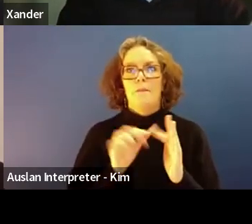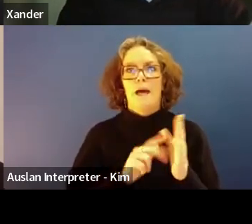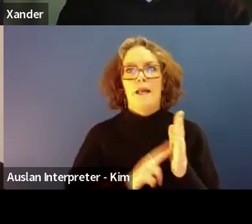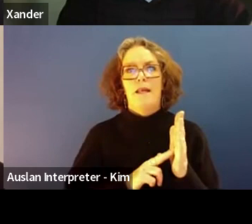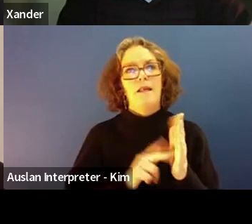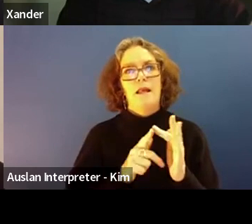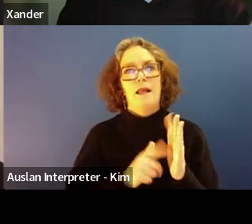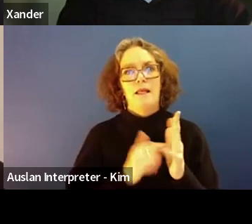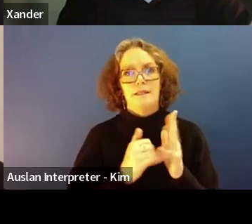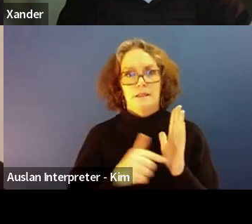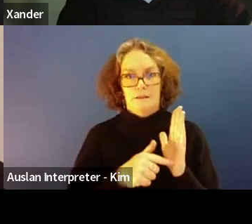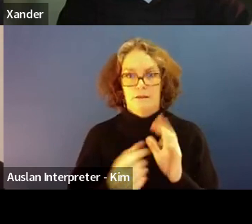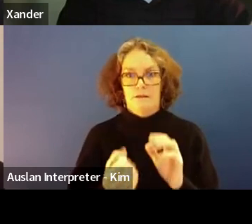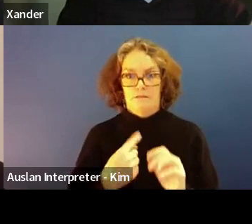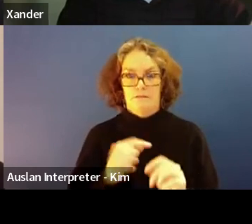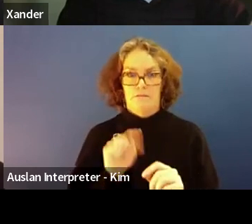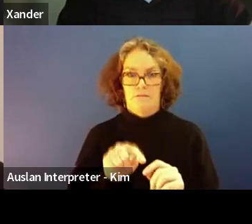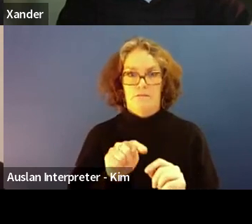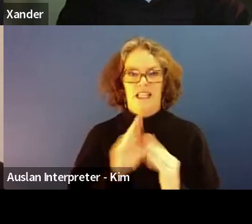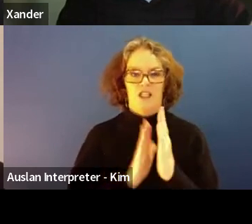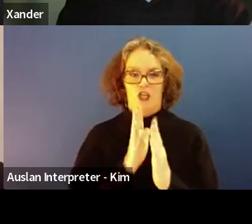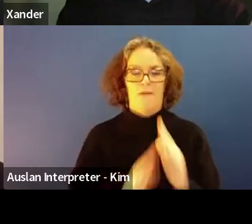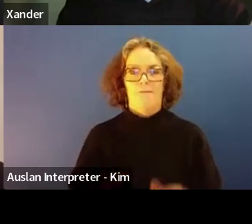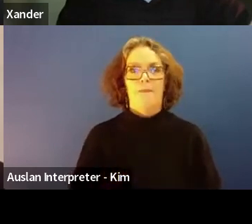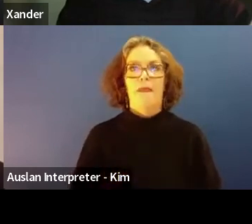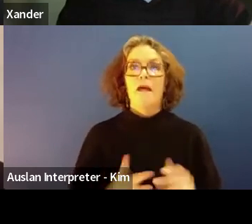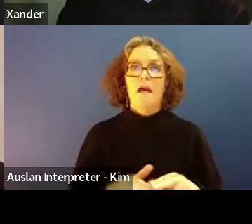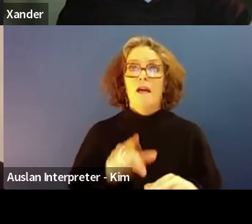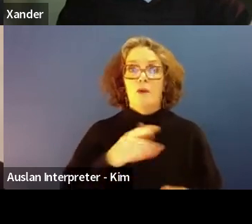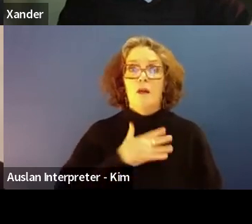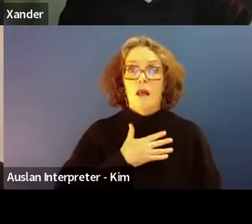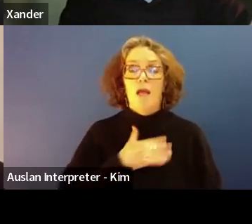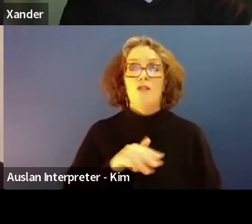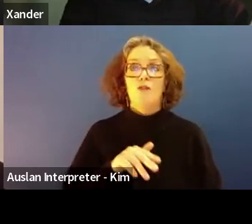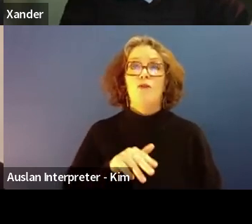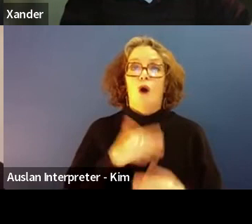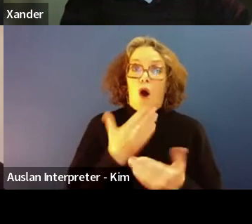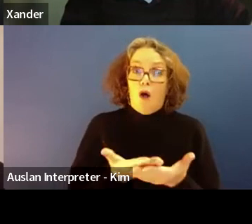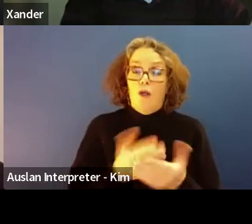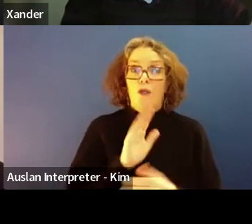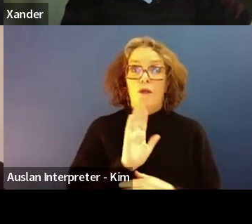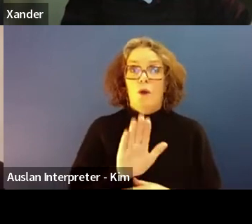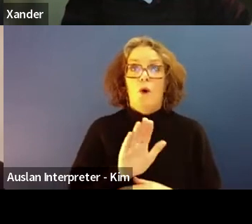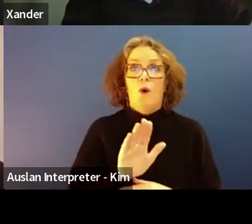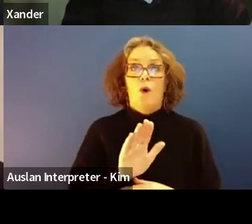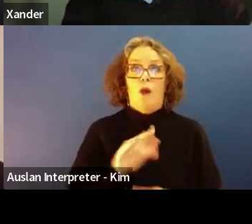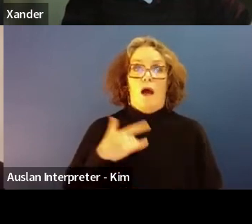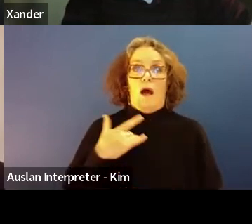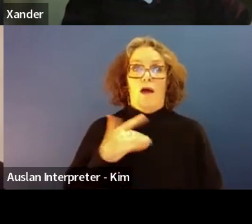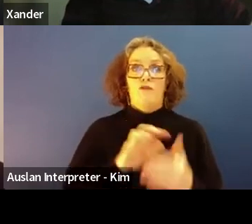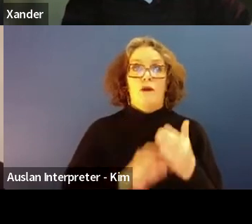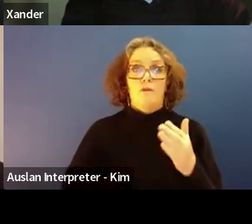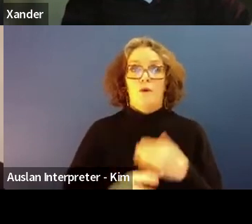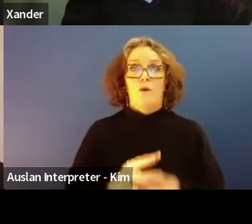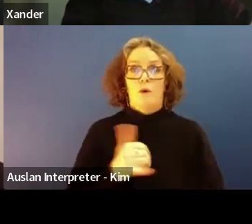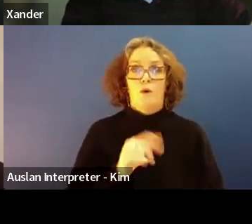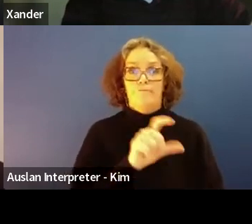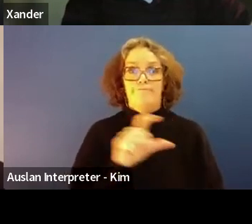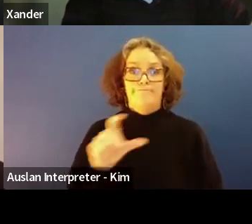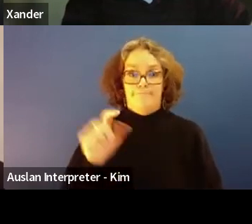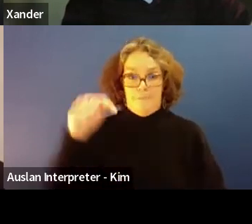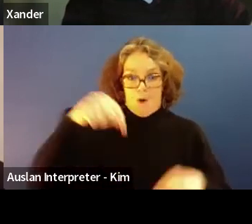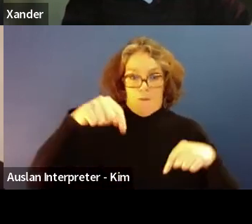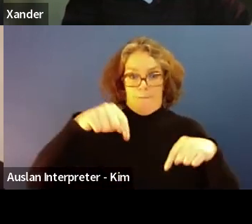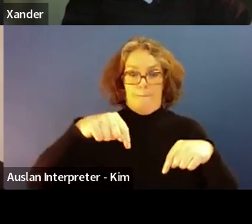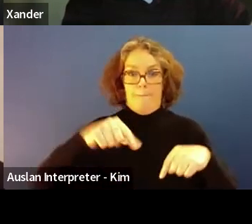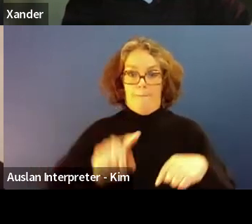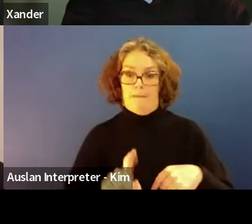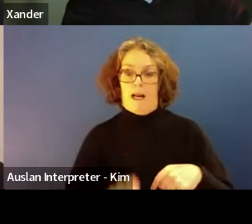Yeah. The other thing tech related that if you would like to turn on your captions, you should be able to do so sorry like a live transcript or a subtitle down the bottom.